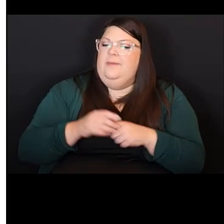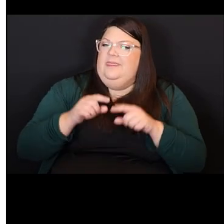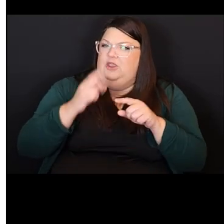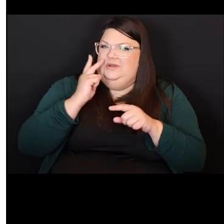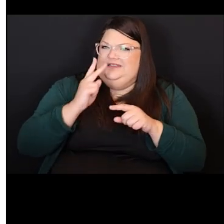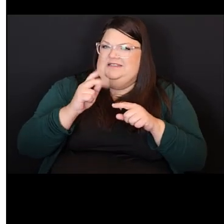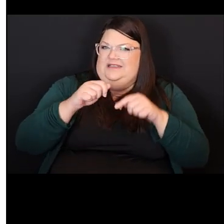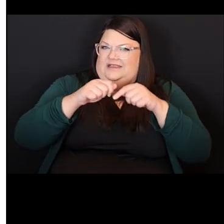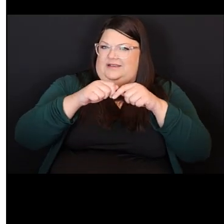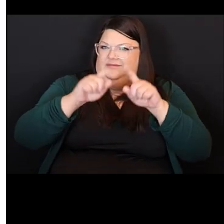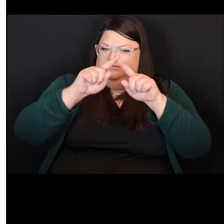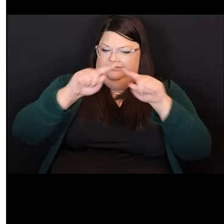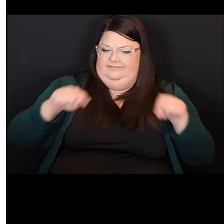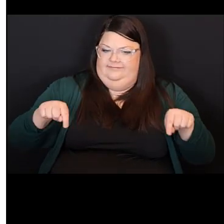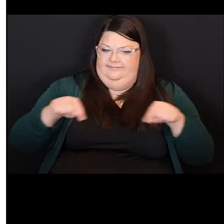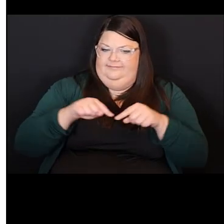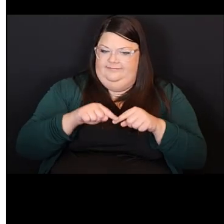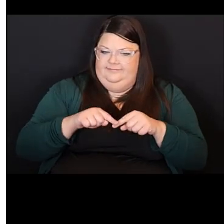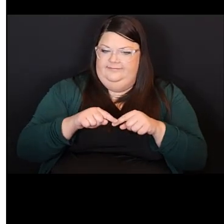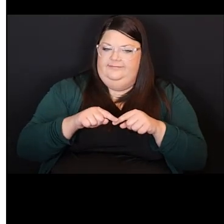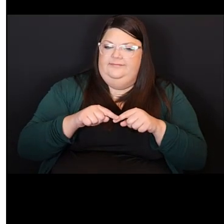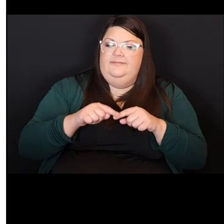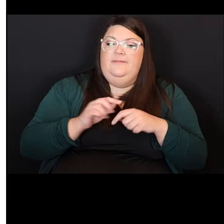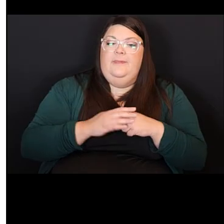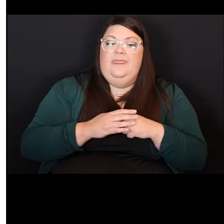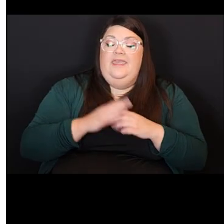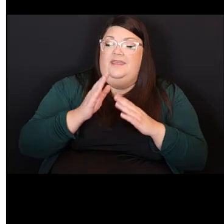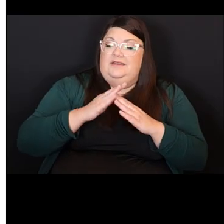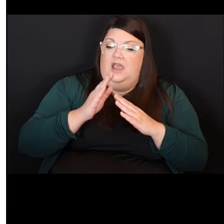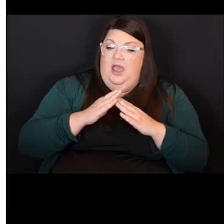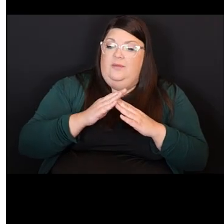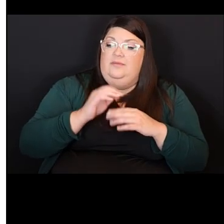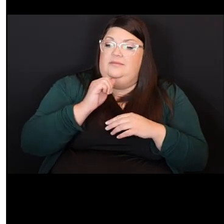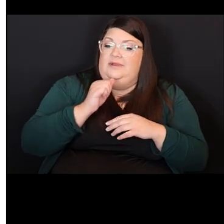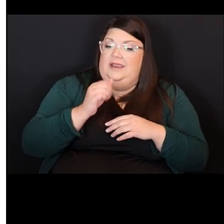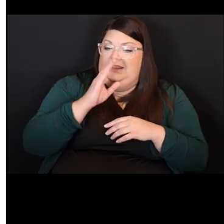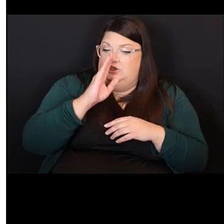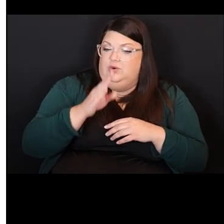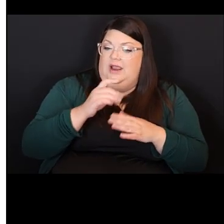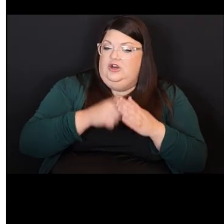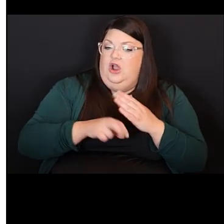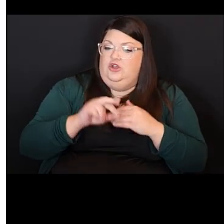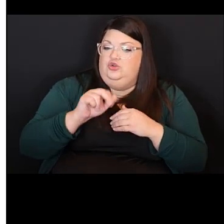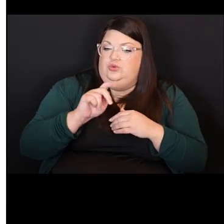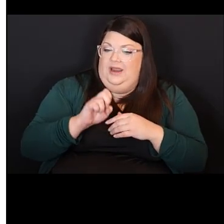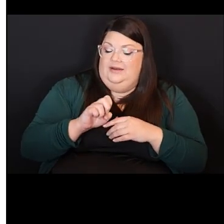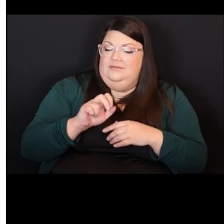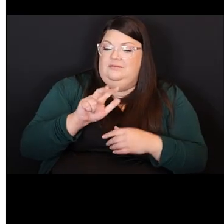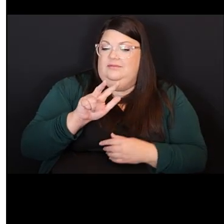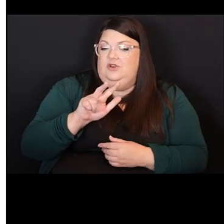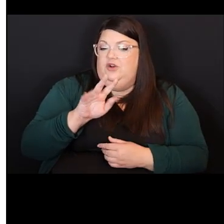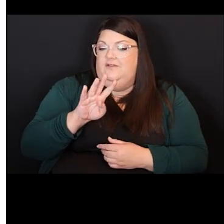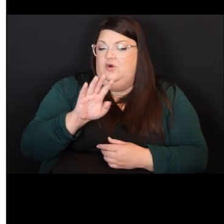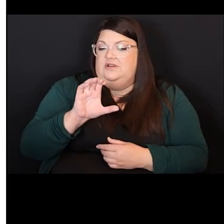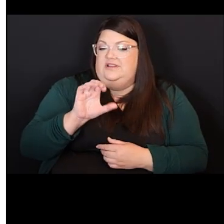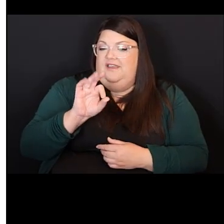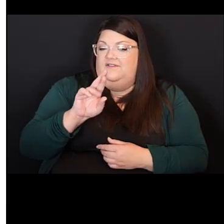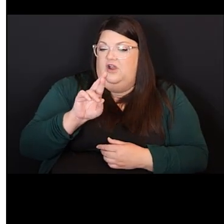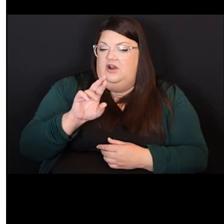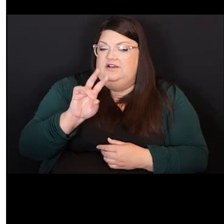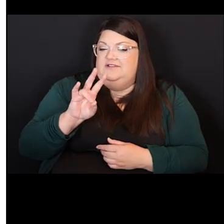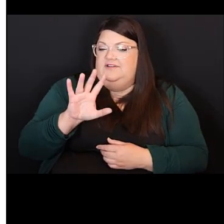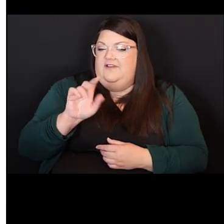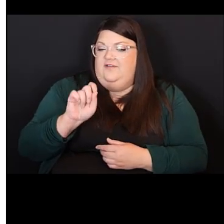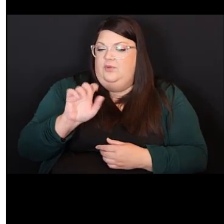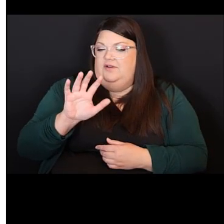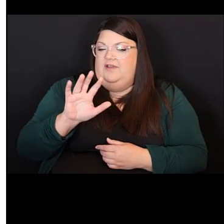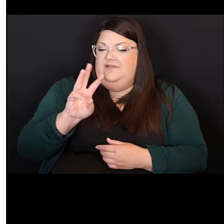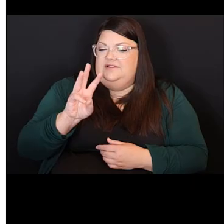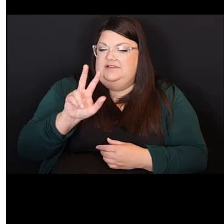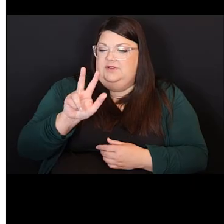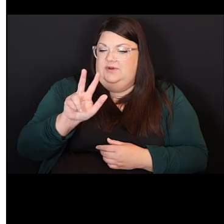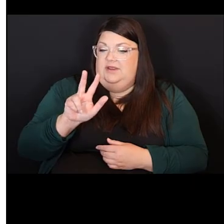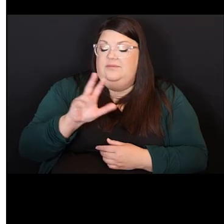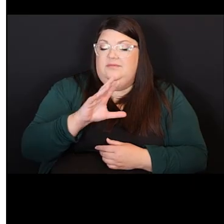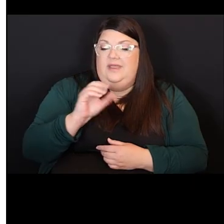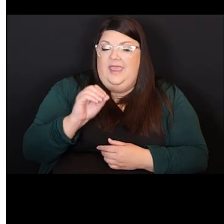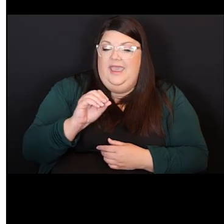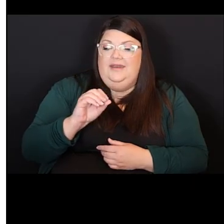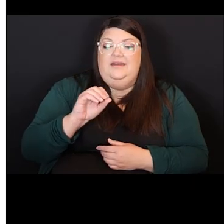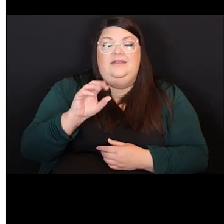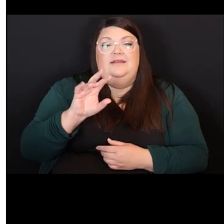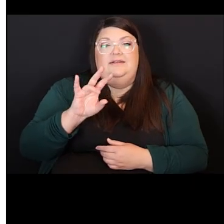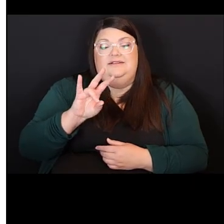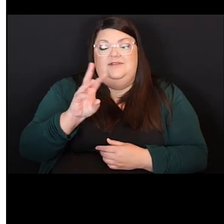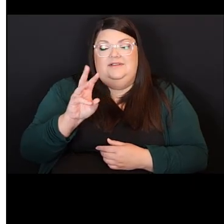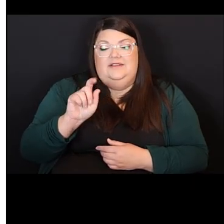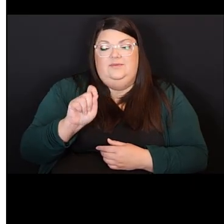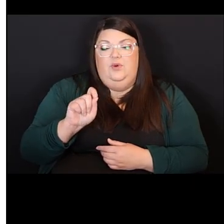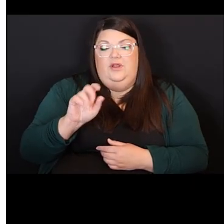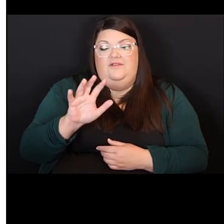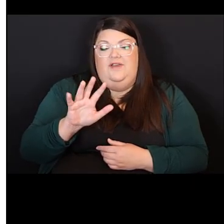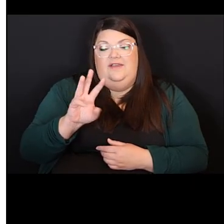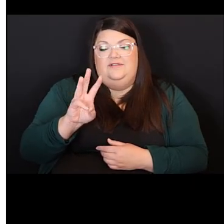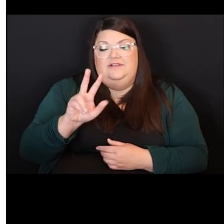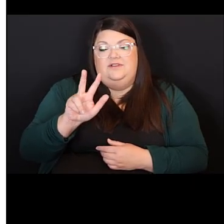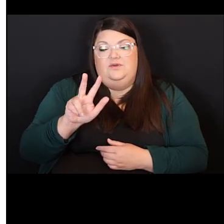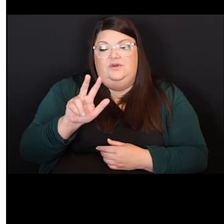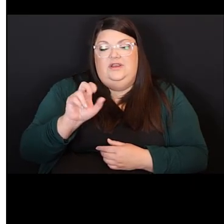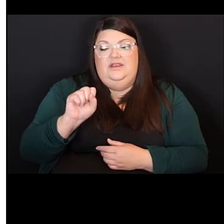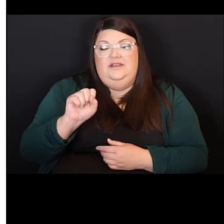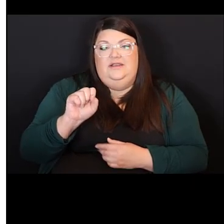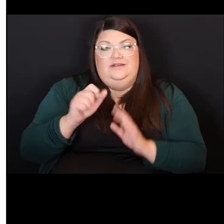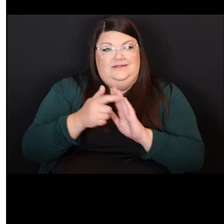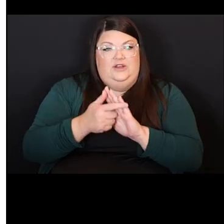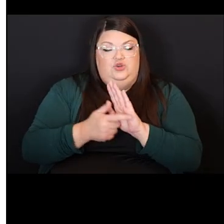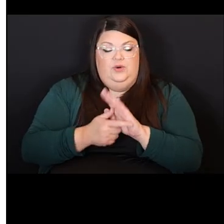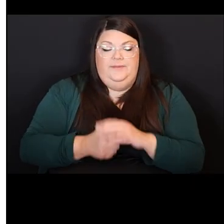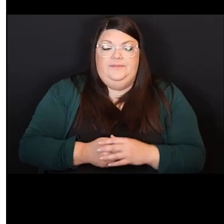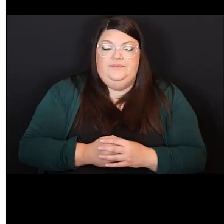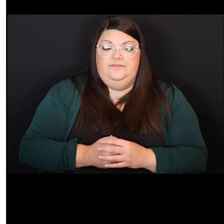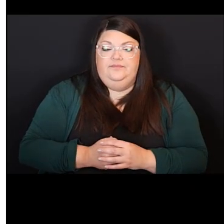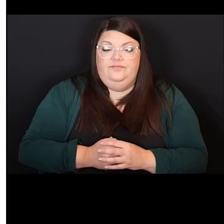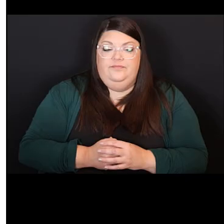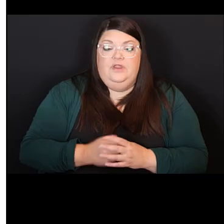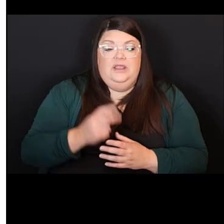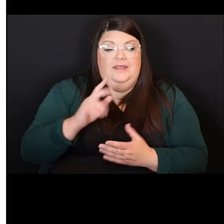At the top you have Restricted Indirect Cost Rate 34 CFR 75.563 & 76.563 Statutory,